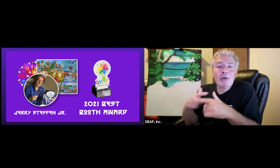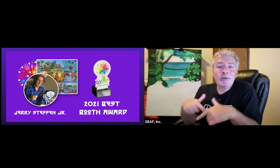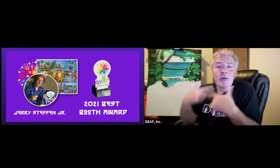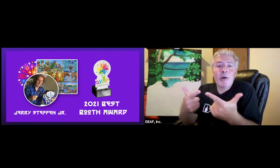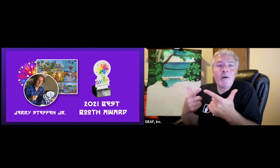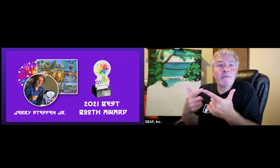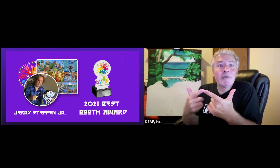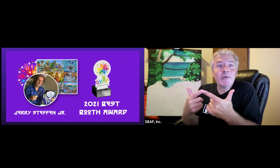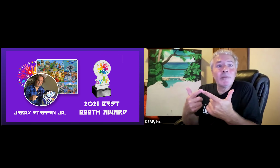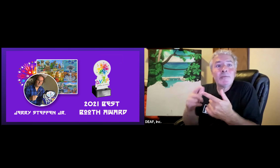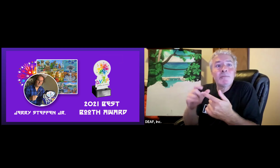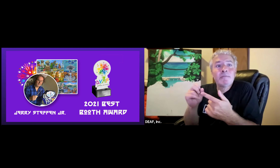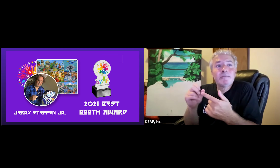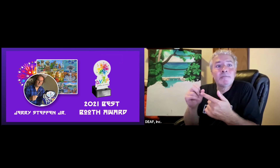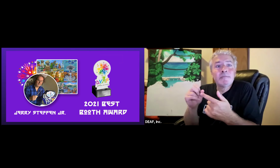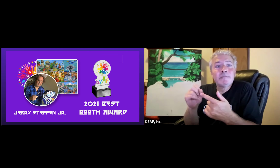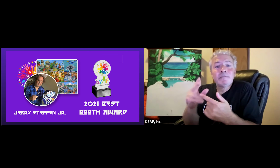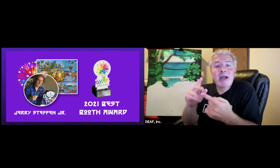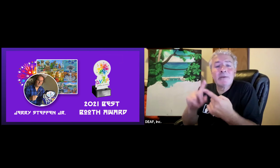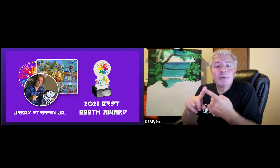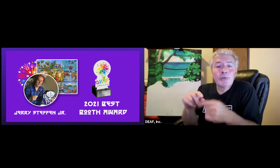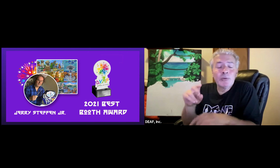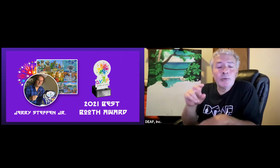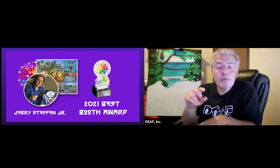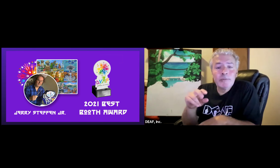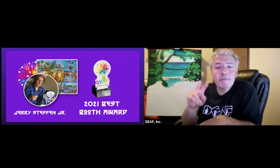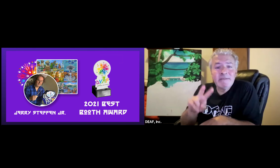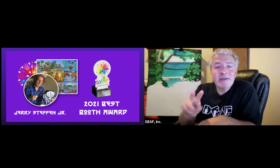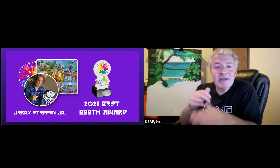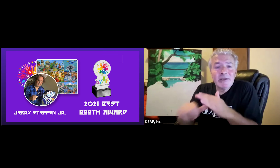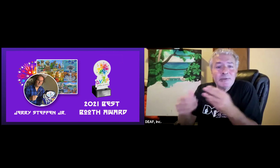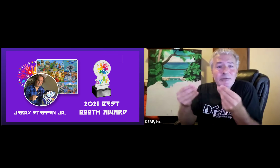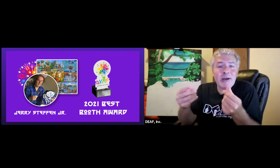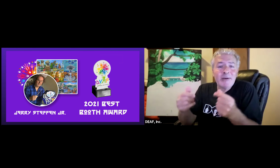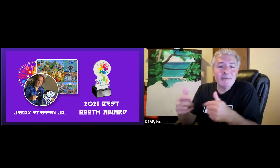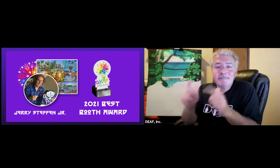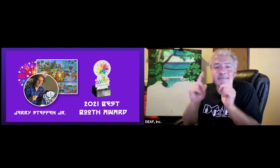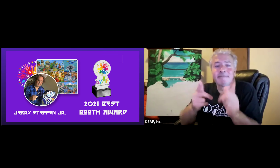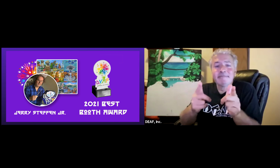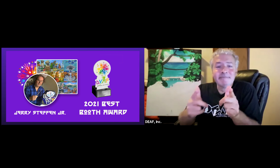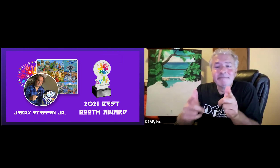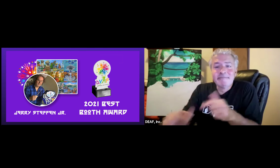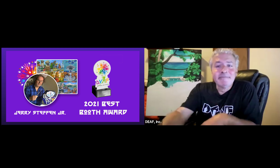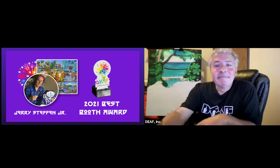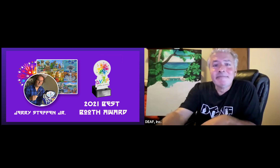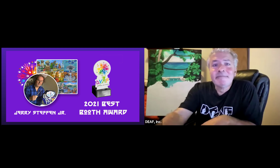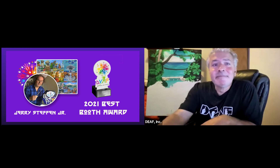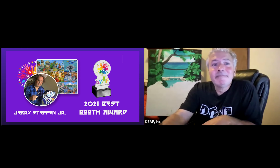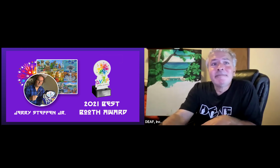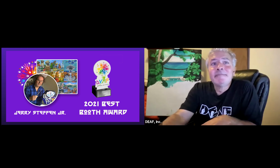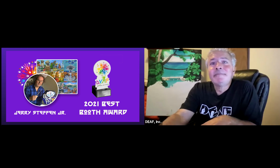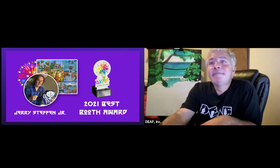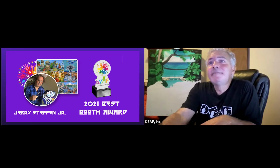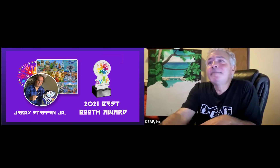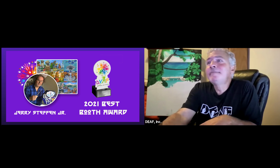Now, I will turn it over to Visual Vernacular Underground. Take it away!